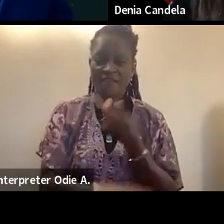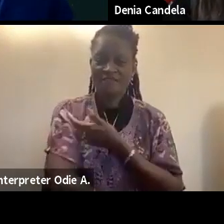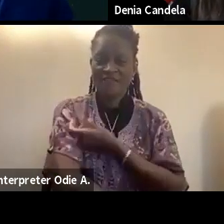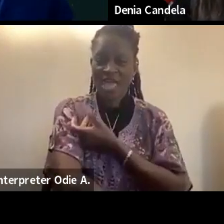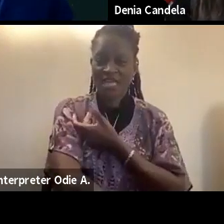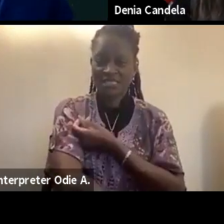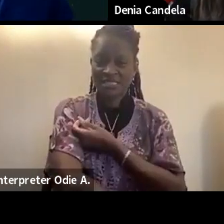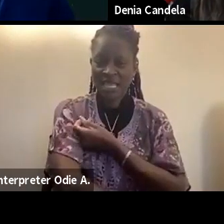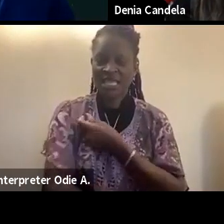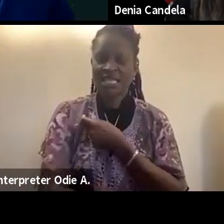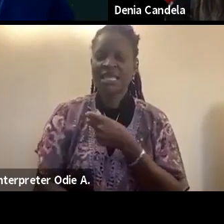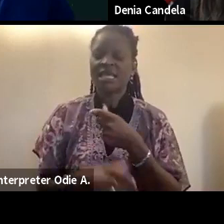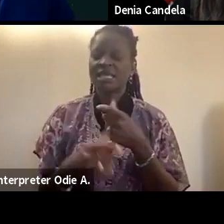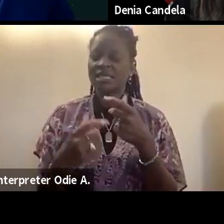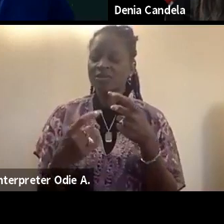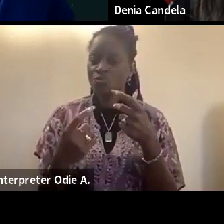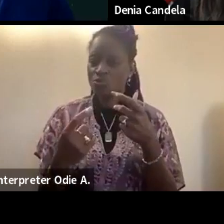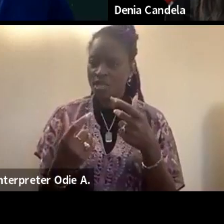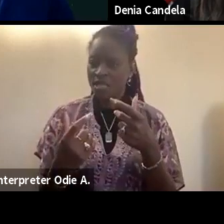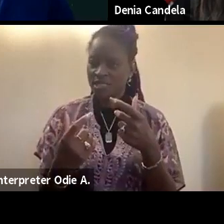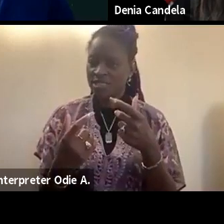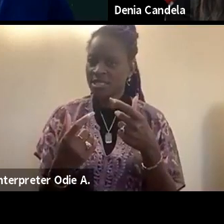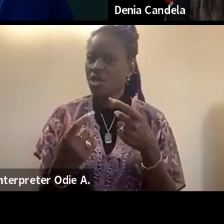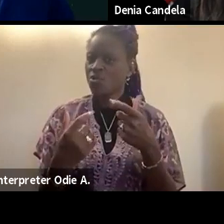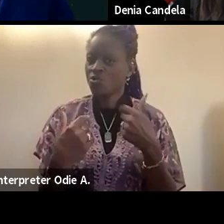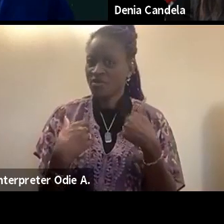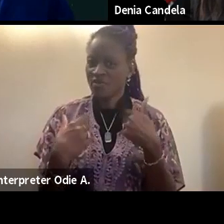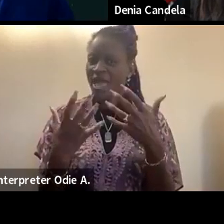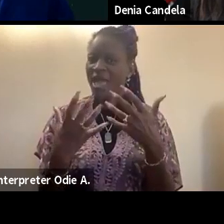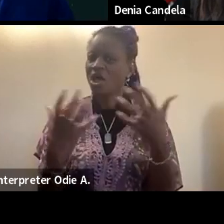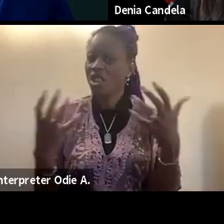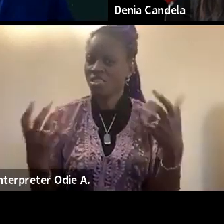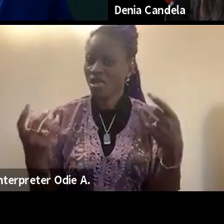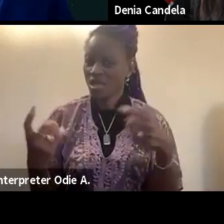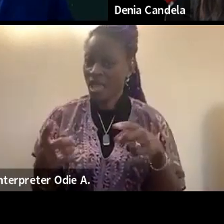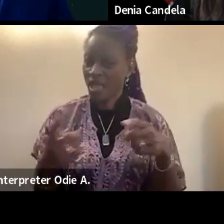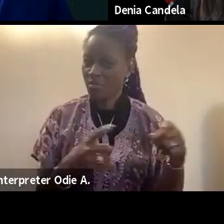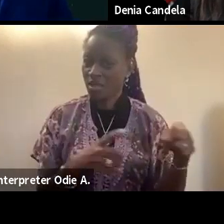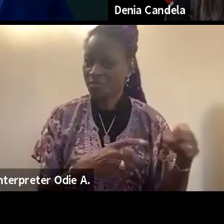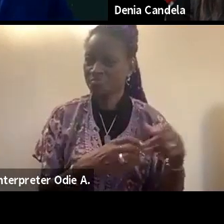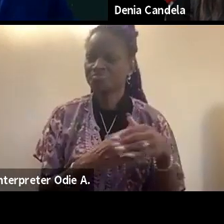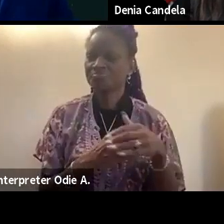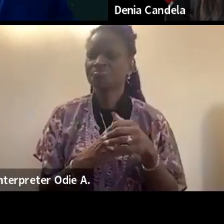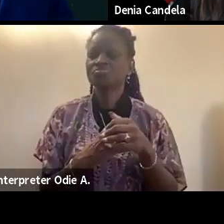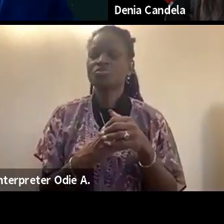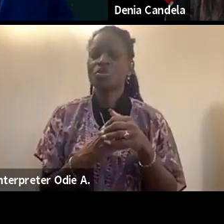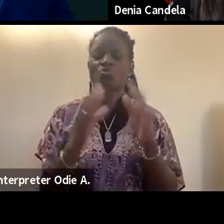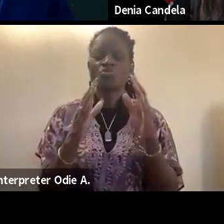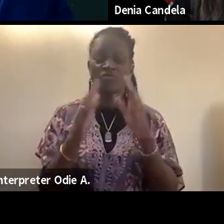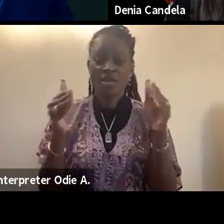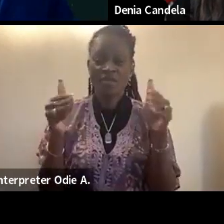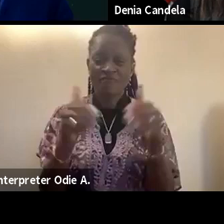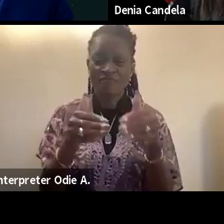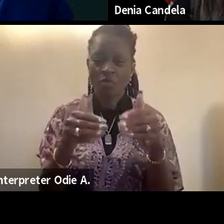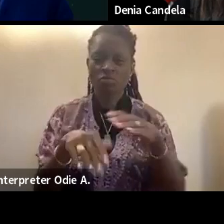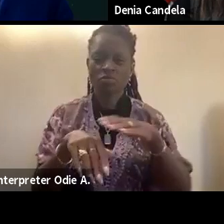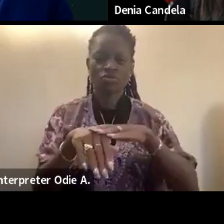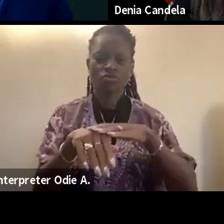held in our outreach and community engagement arm. We do focuses on providing